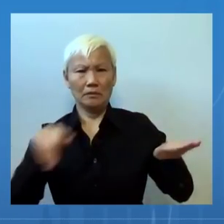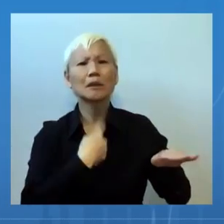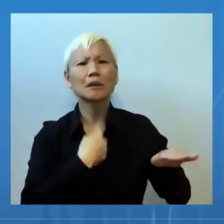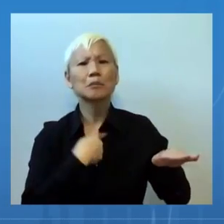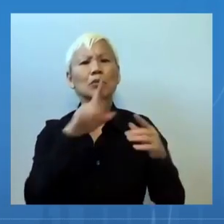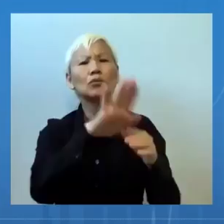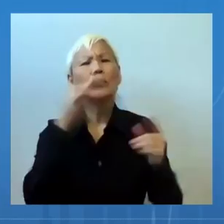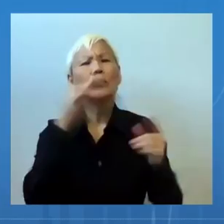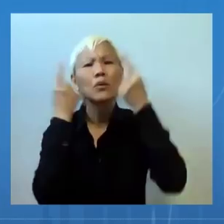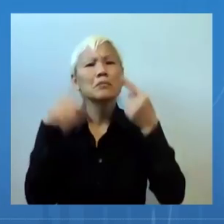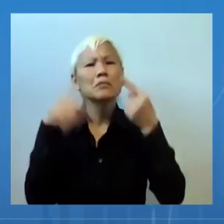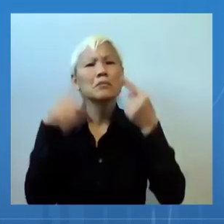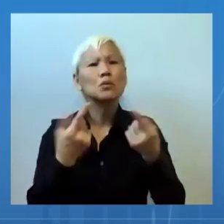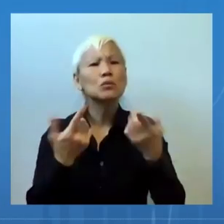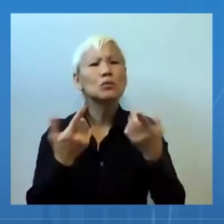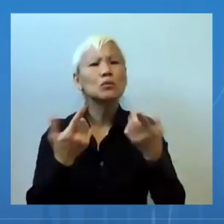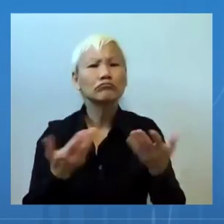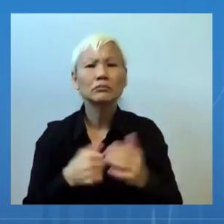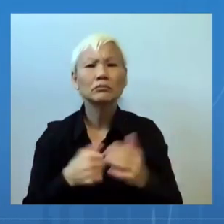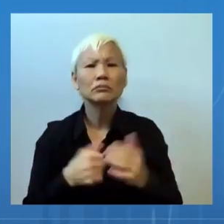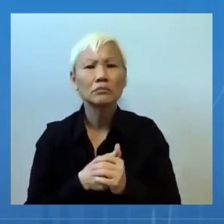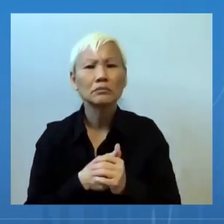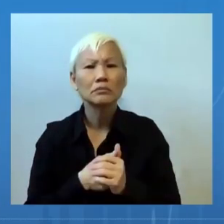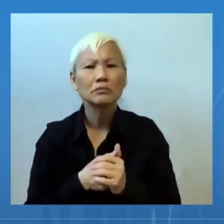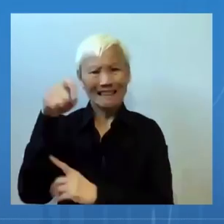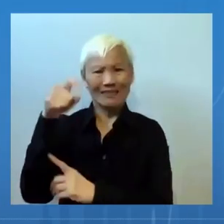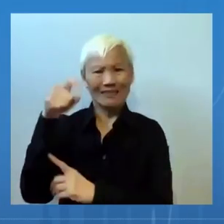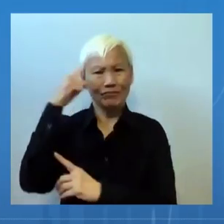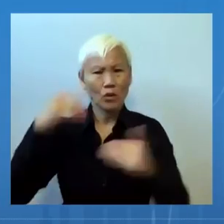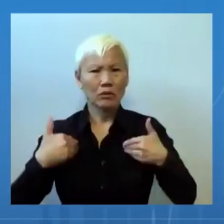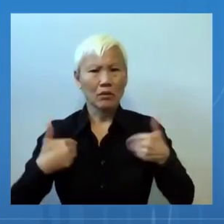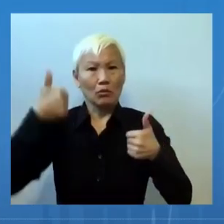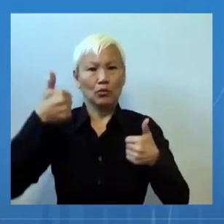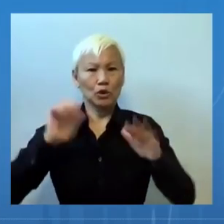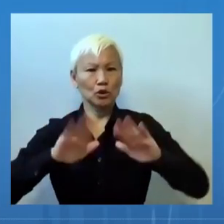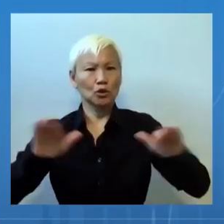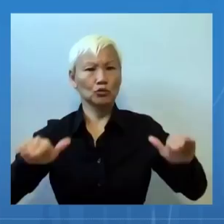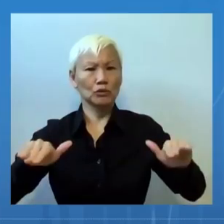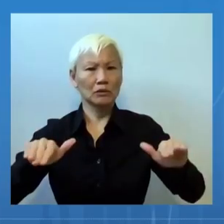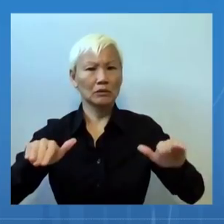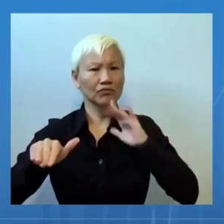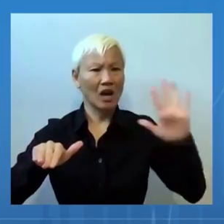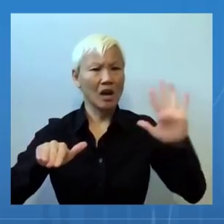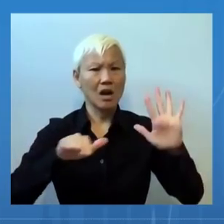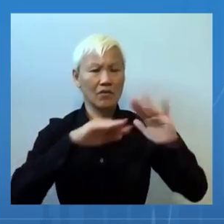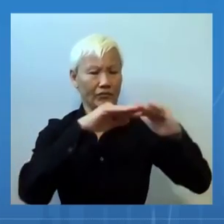vaccine for even younger kids. We asked the FDA about this on Friday, and Dr. Marks